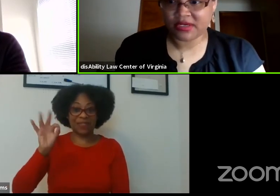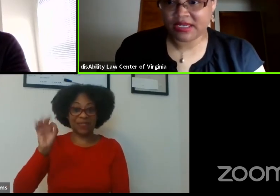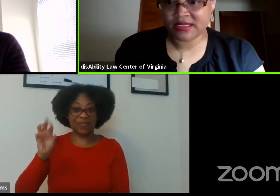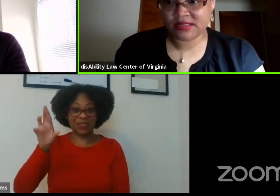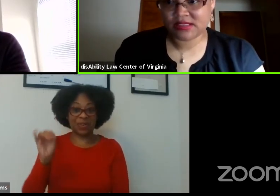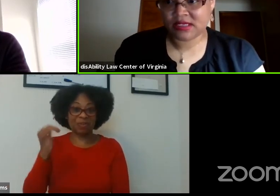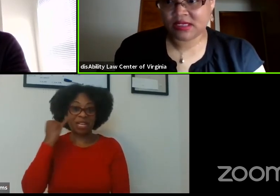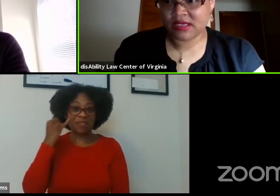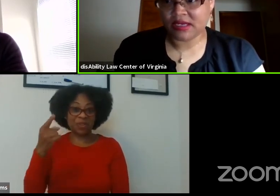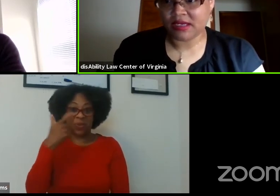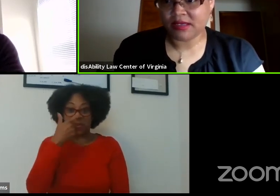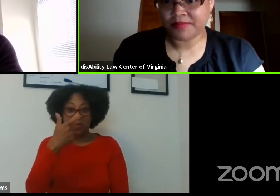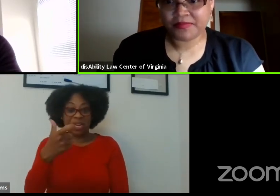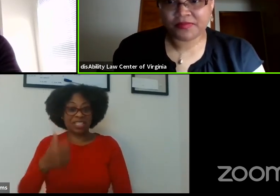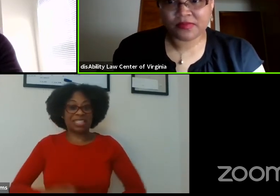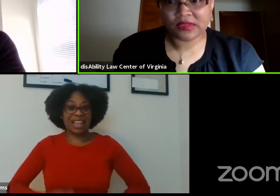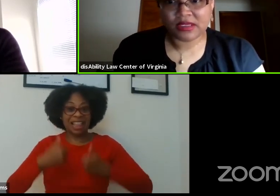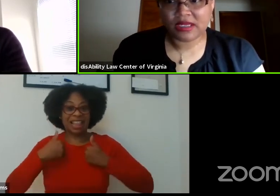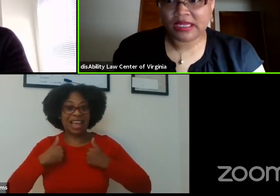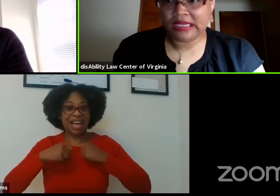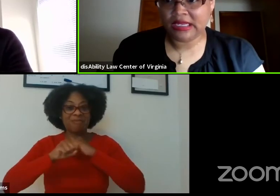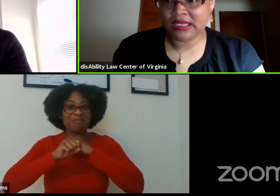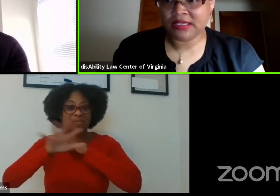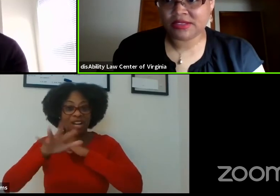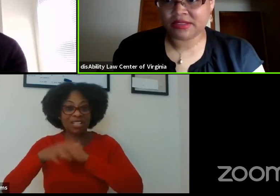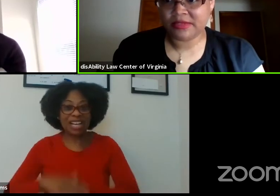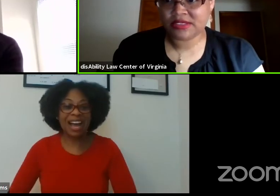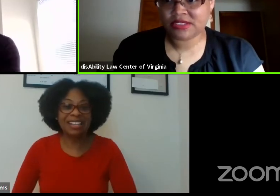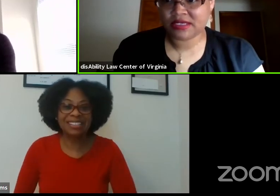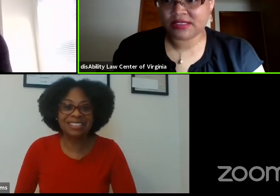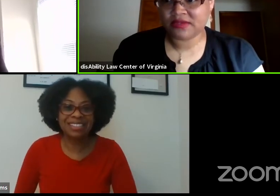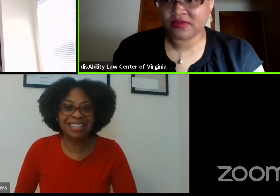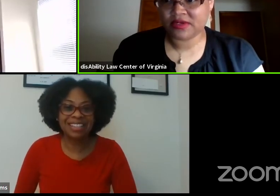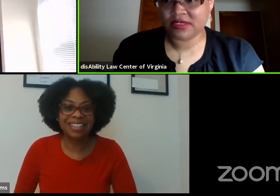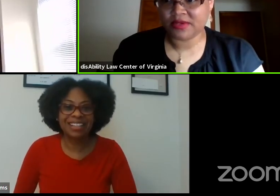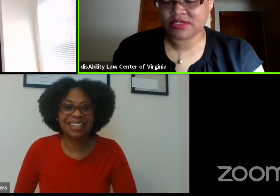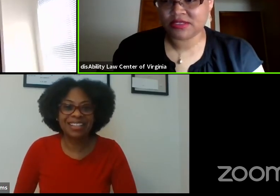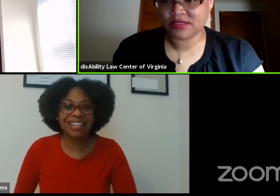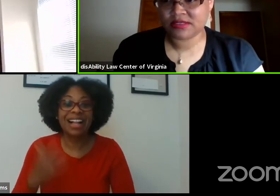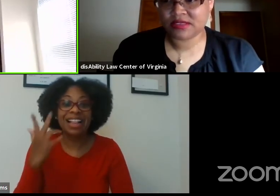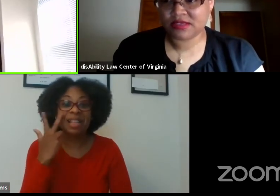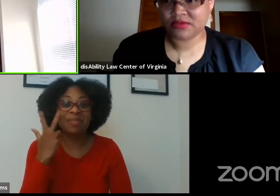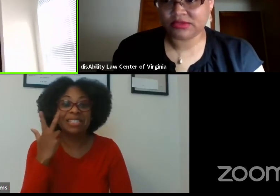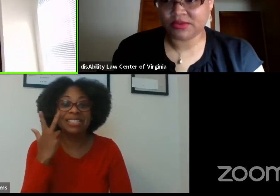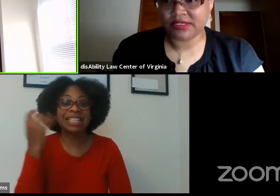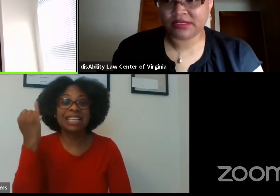the live broadcast. And so let me just check to see if there are any questions really quick.